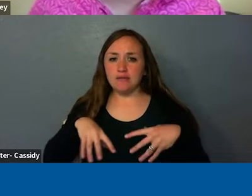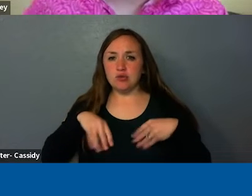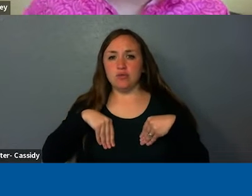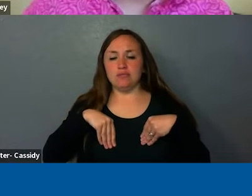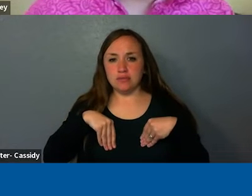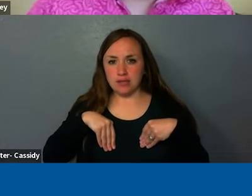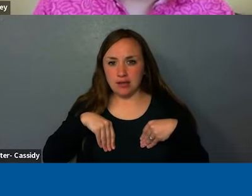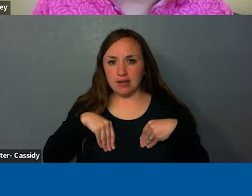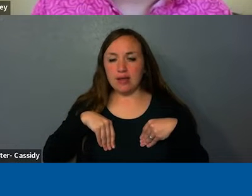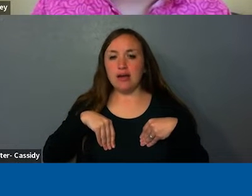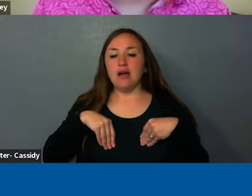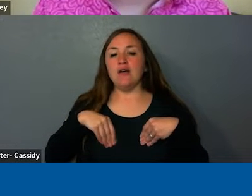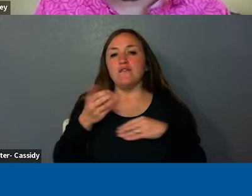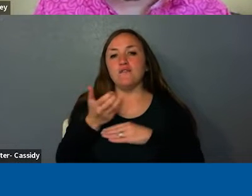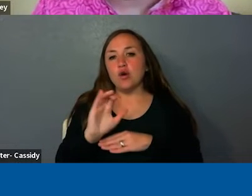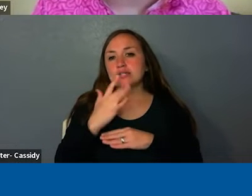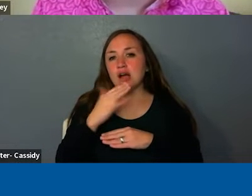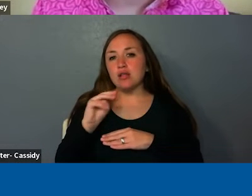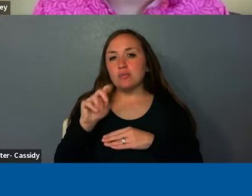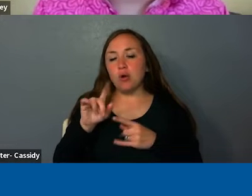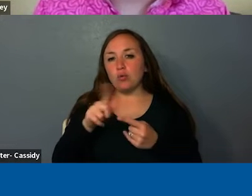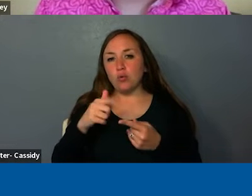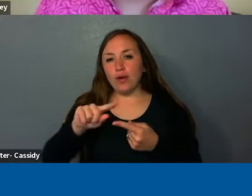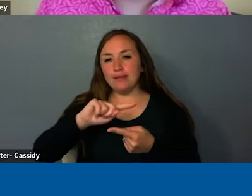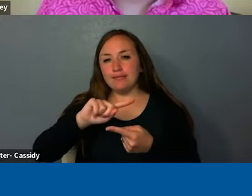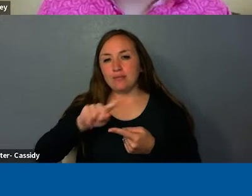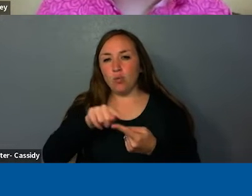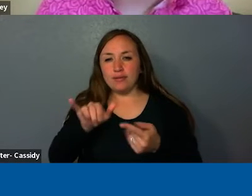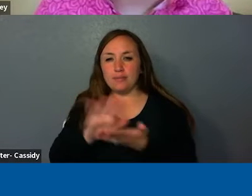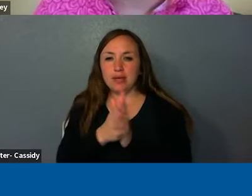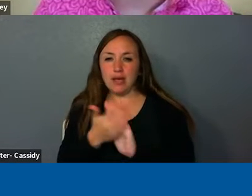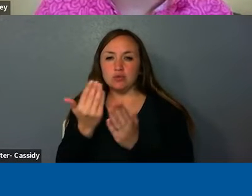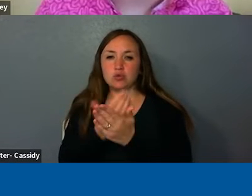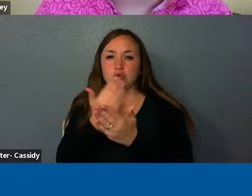once it becomes adopted as a standard, meaning that these weird half measures